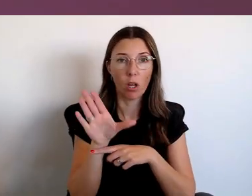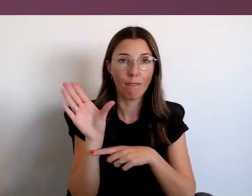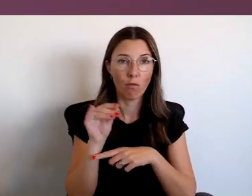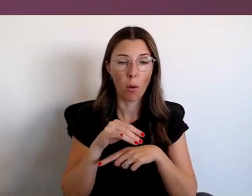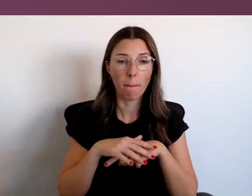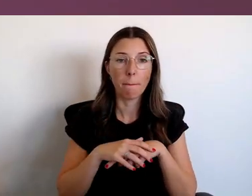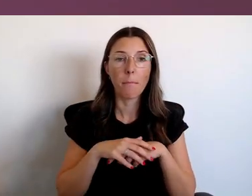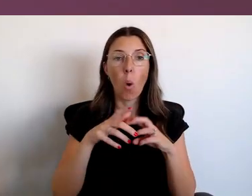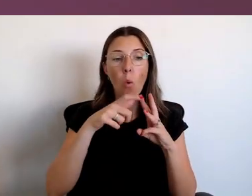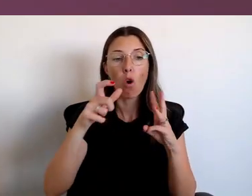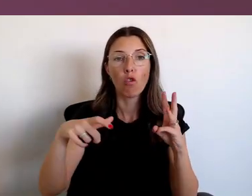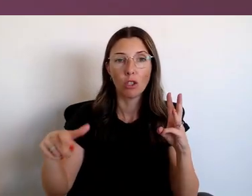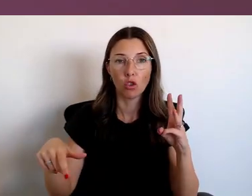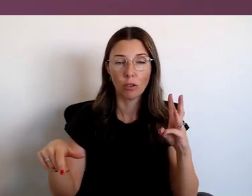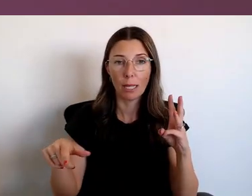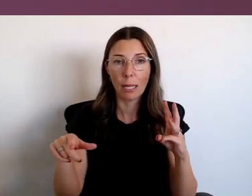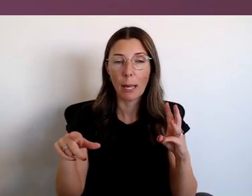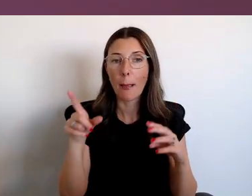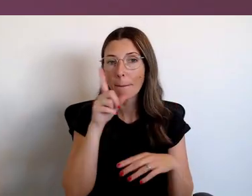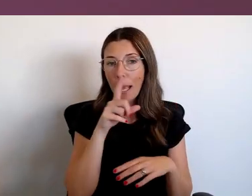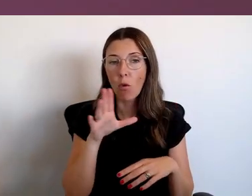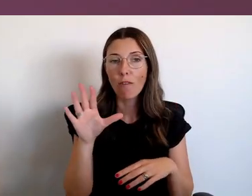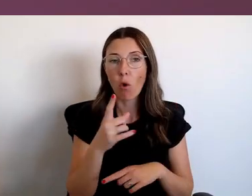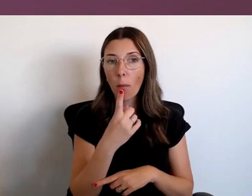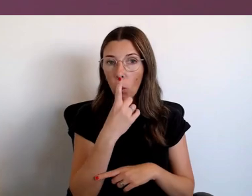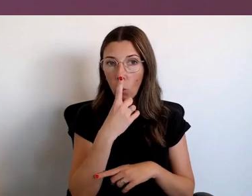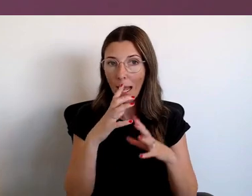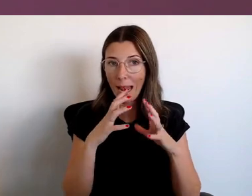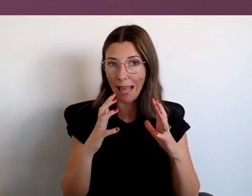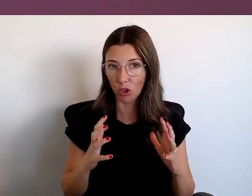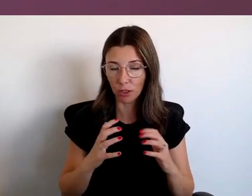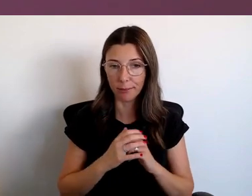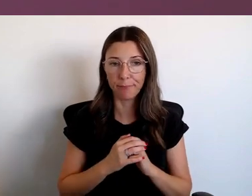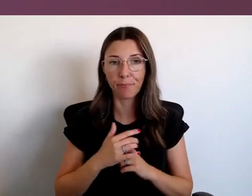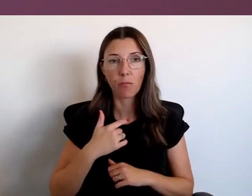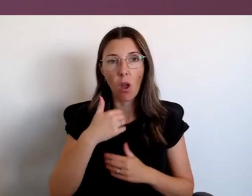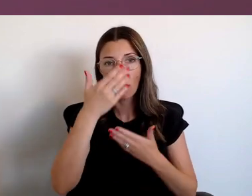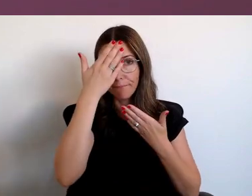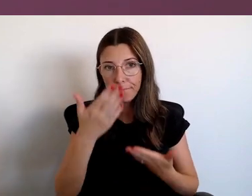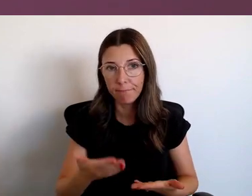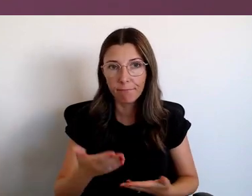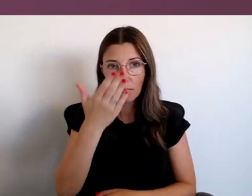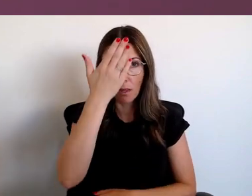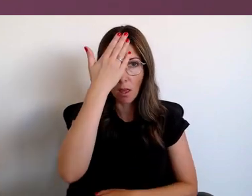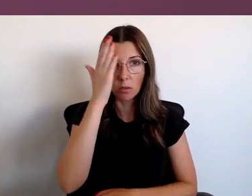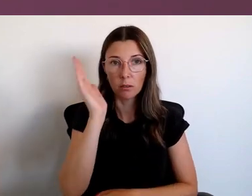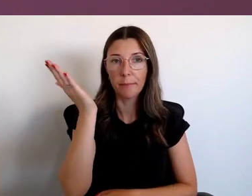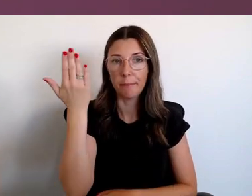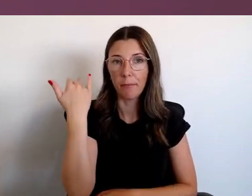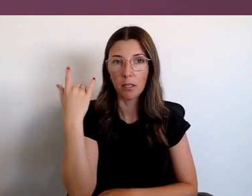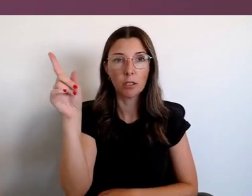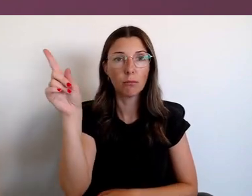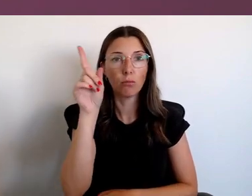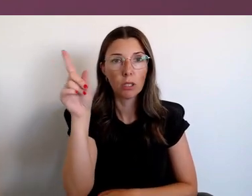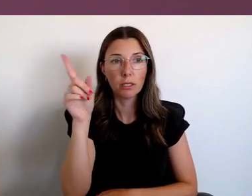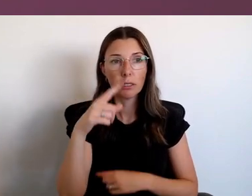the Wurundjeri Woi-wurrung people of the Kulin Nation. I pay my respects to their Elders past and present,